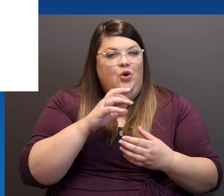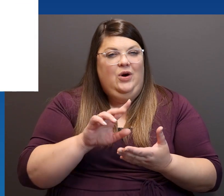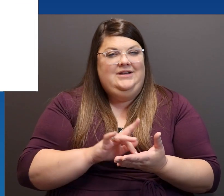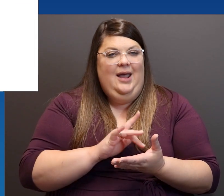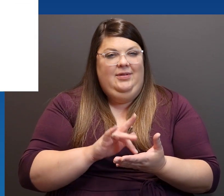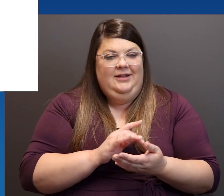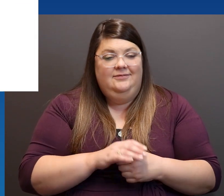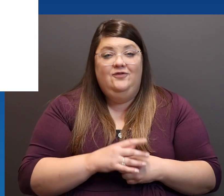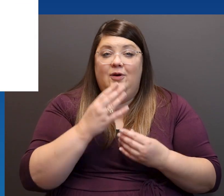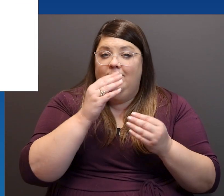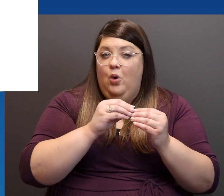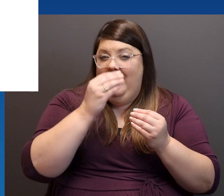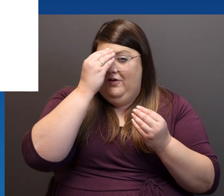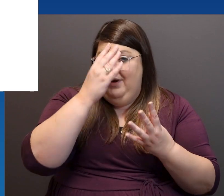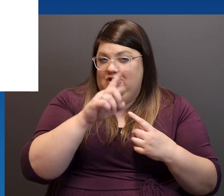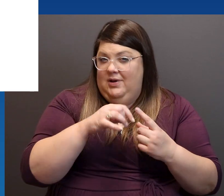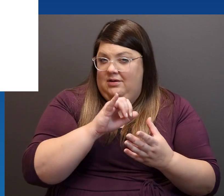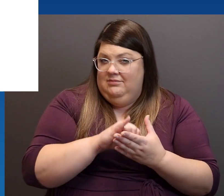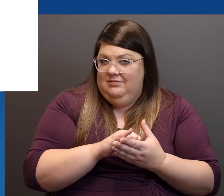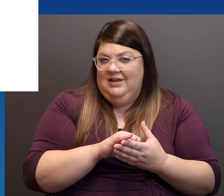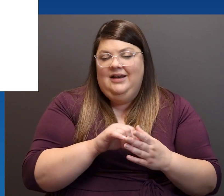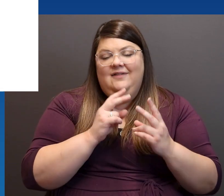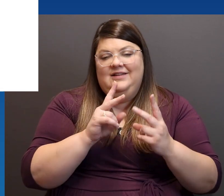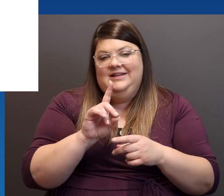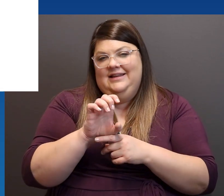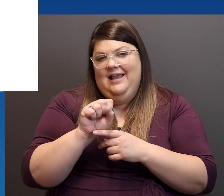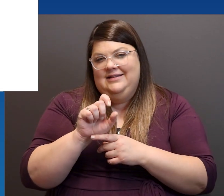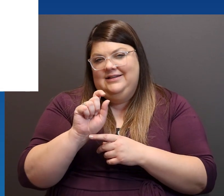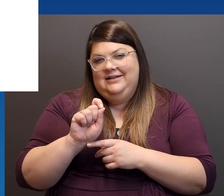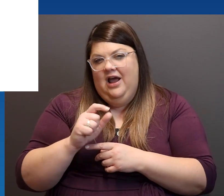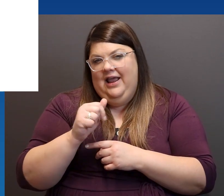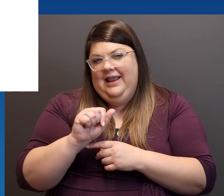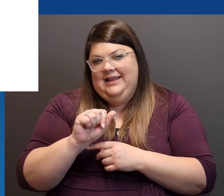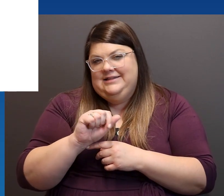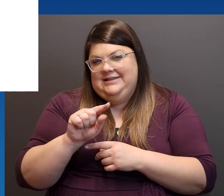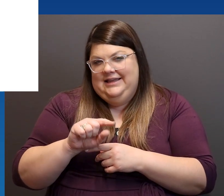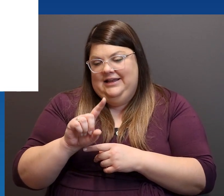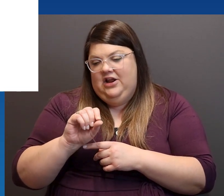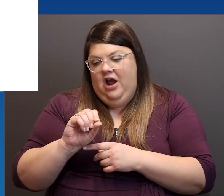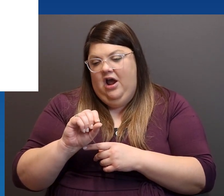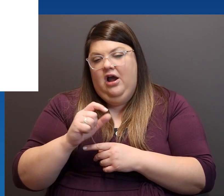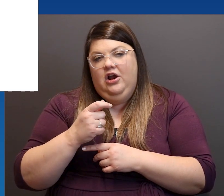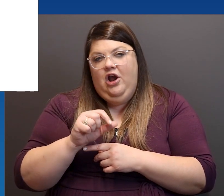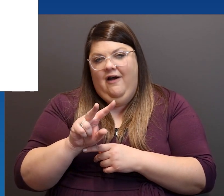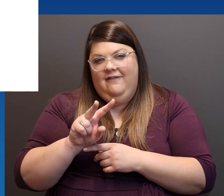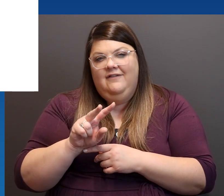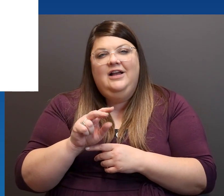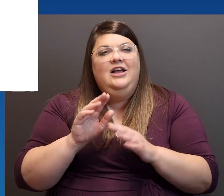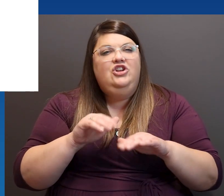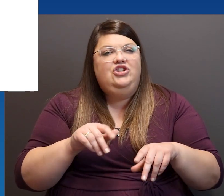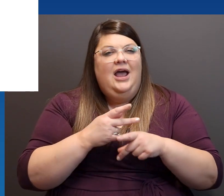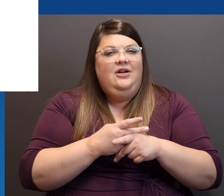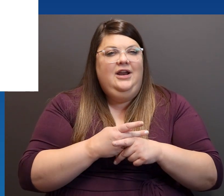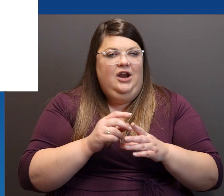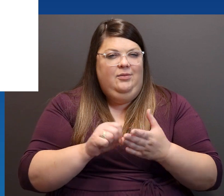For more information, visit the des.az.gov Child Care page and click on the provider dropdown box